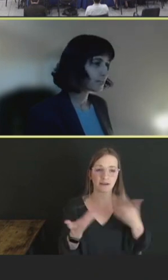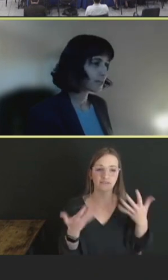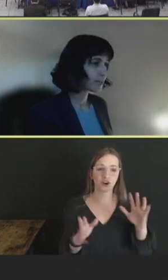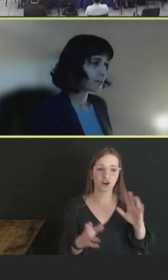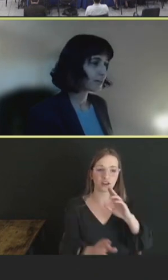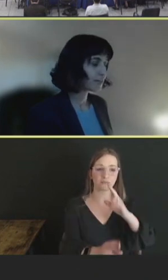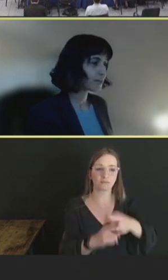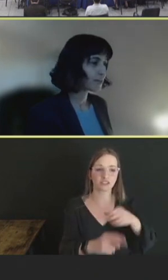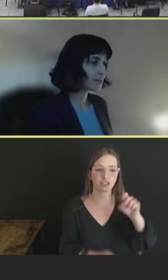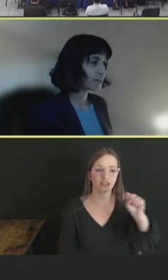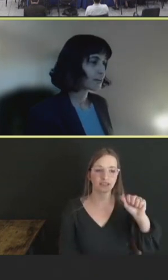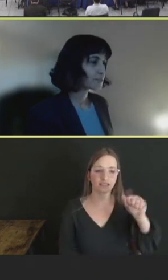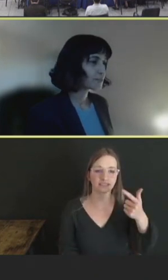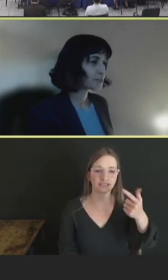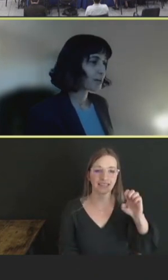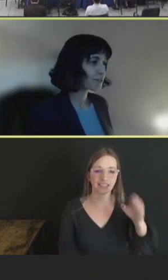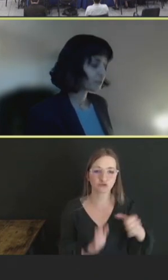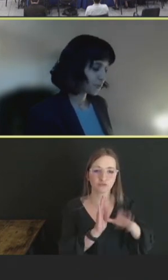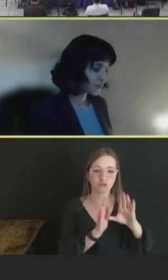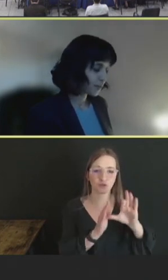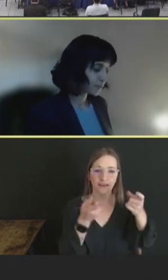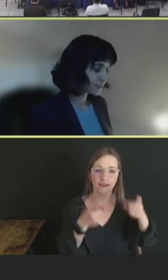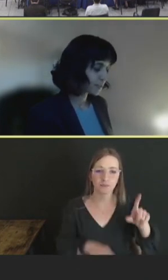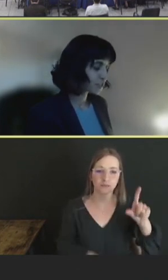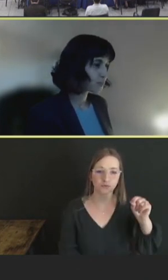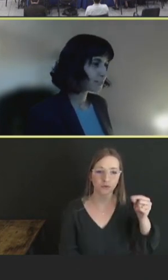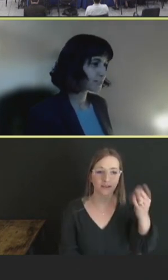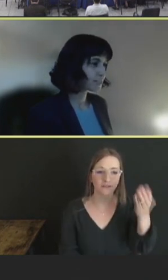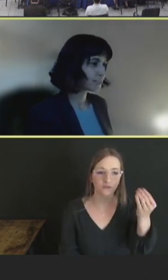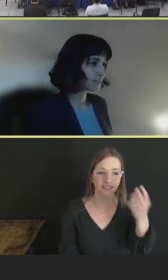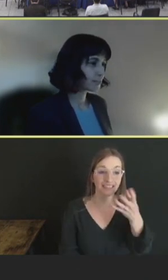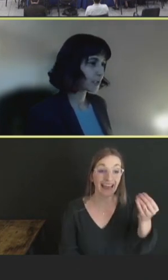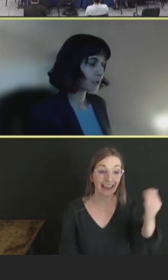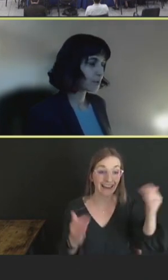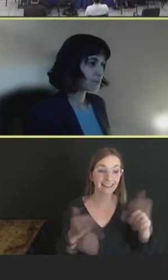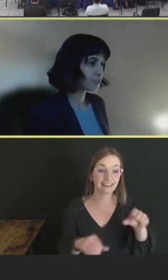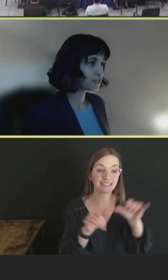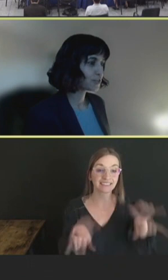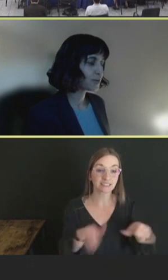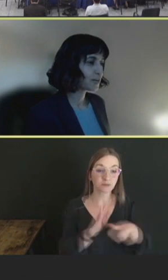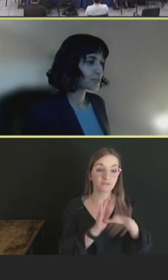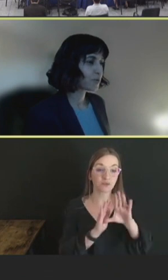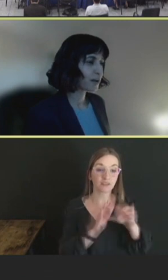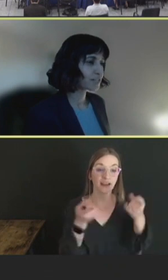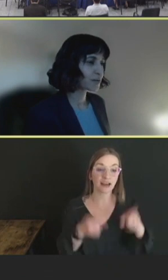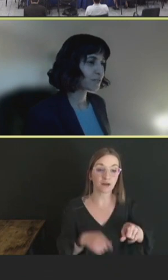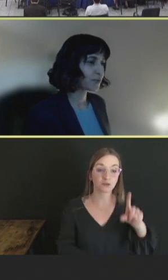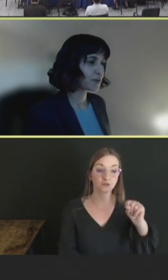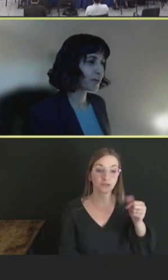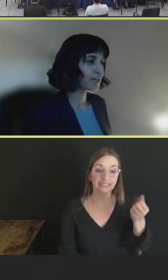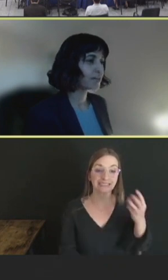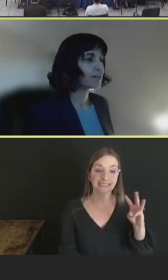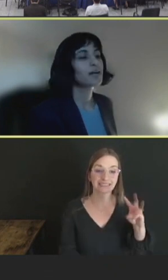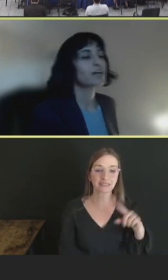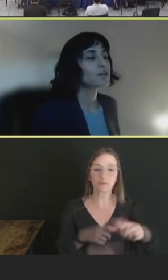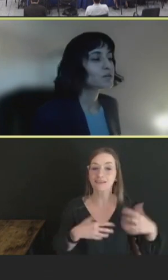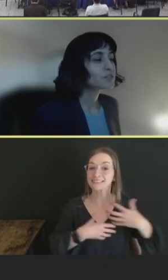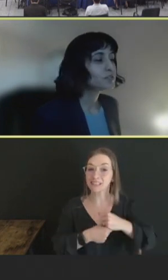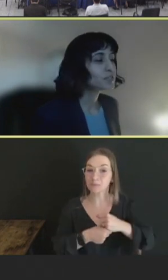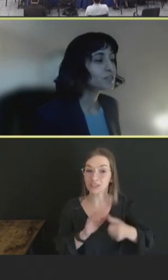and the systematic review that was done in 2016. But to summarize that review again, no conclusive